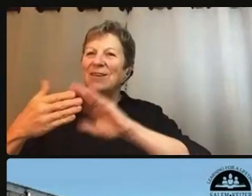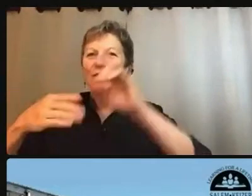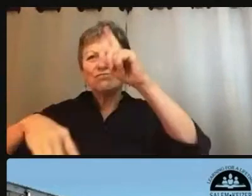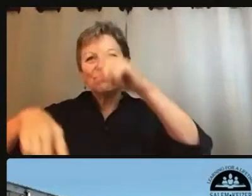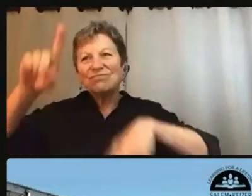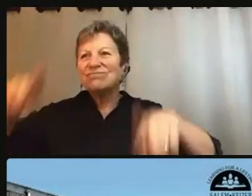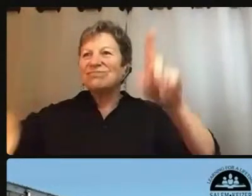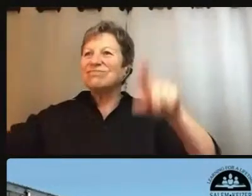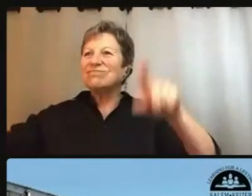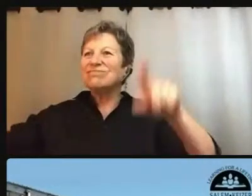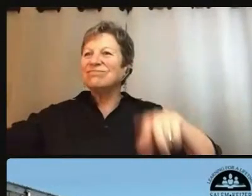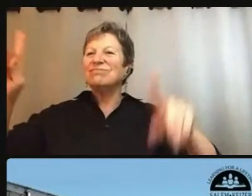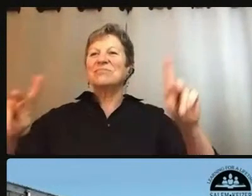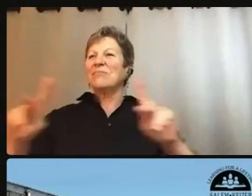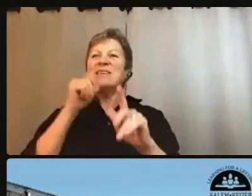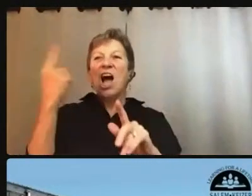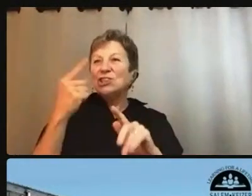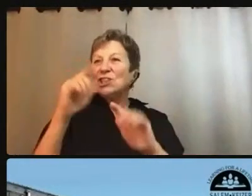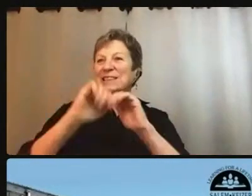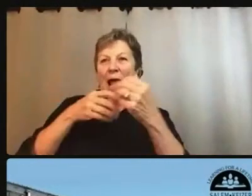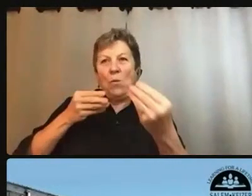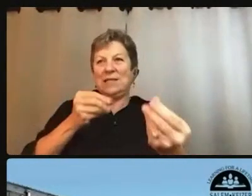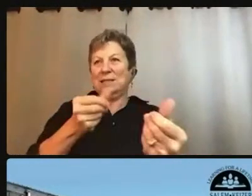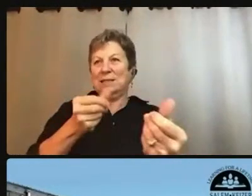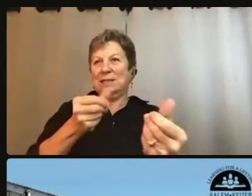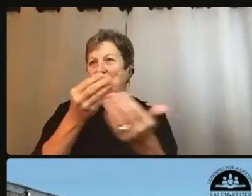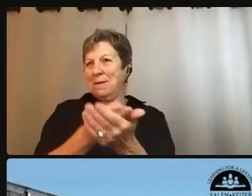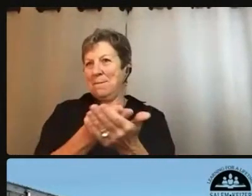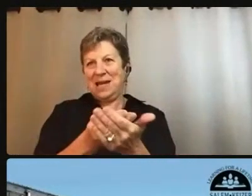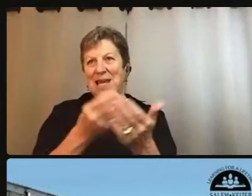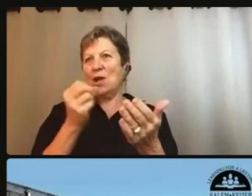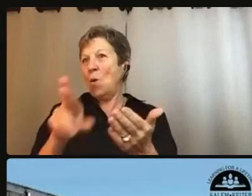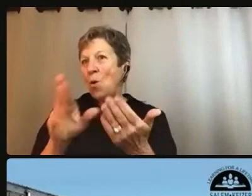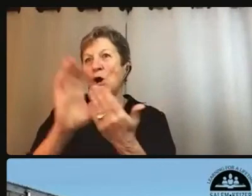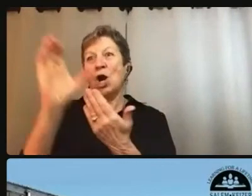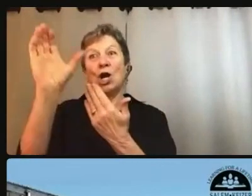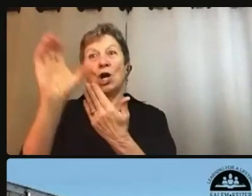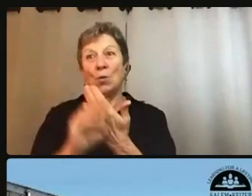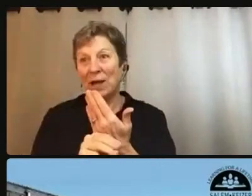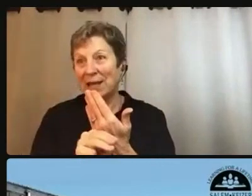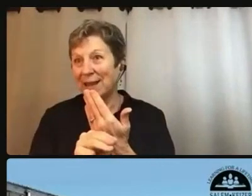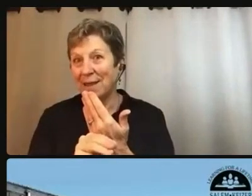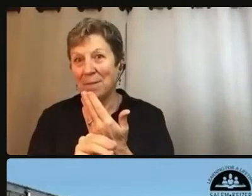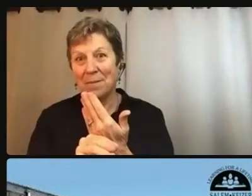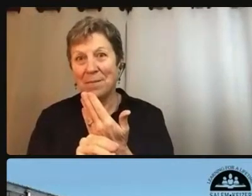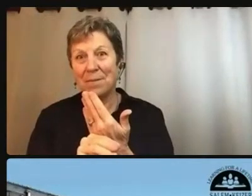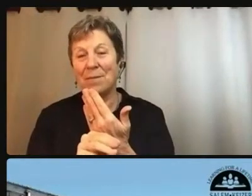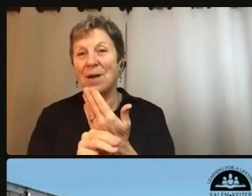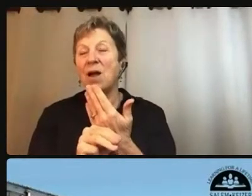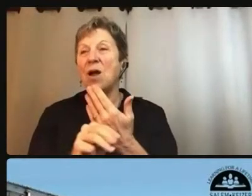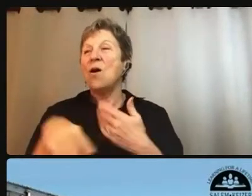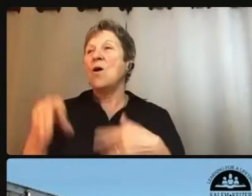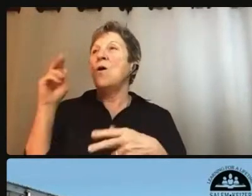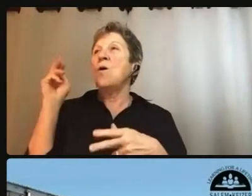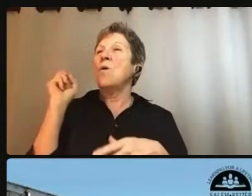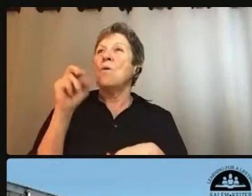BUSINESS BUT IT IS ATY IT IS JUST NOT ABOUT, YOU KNOW,